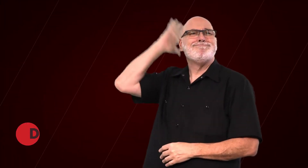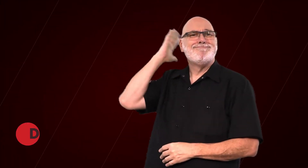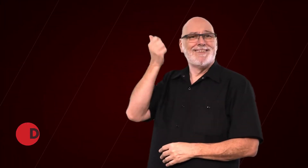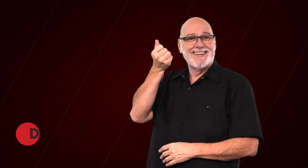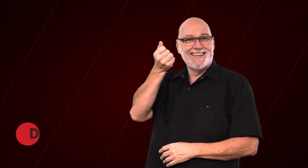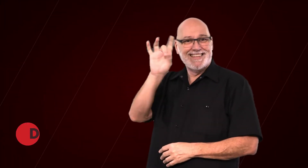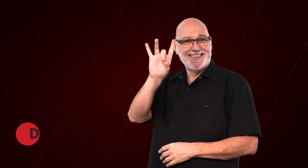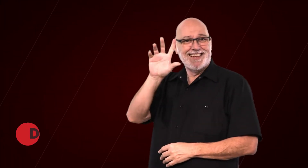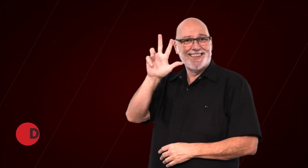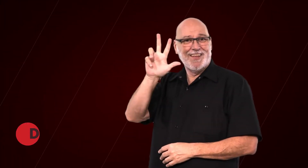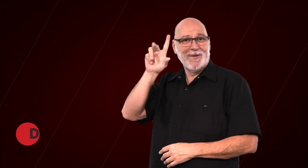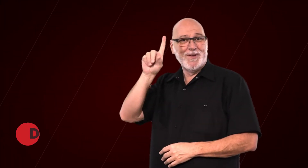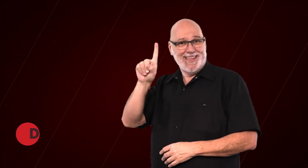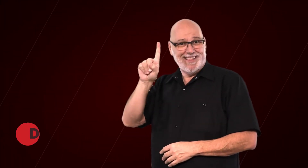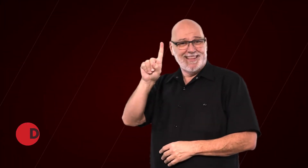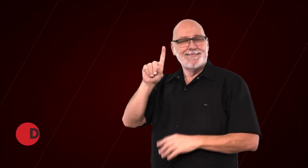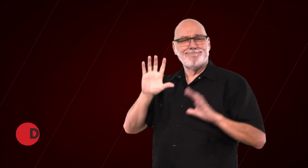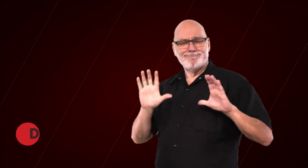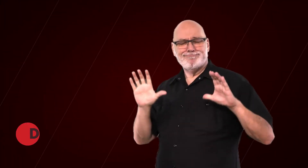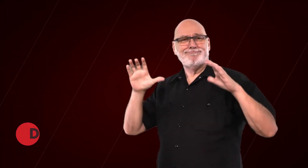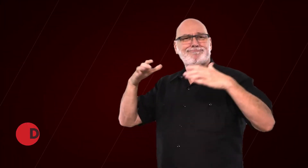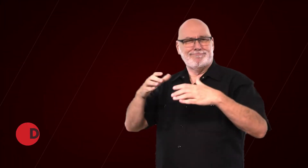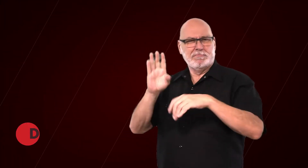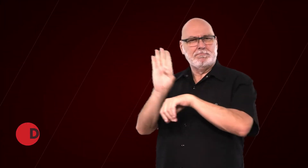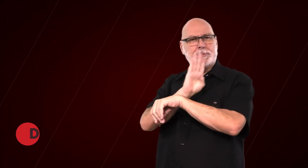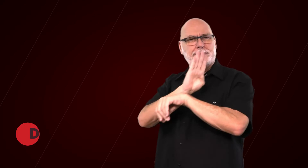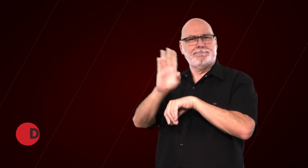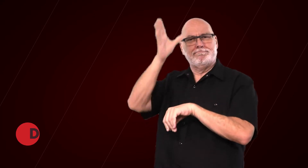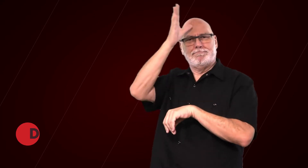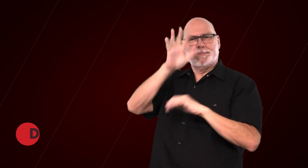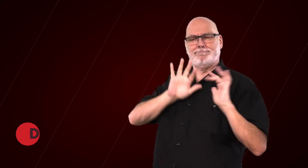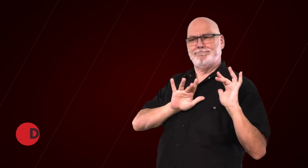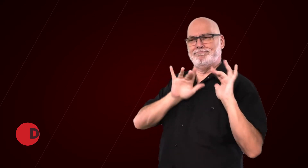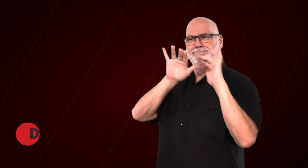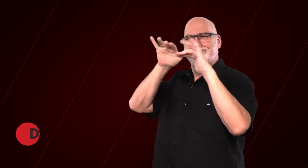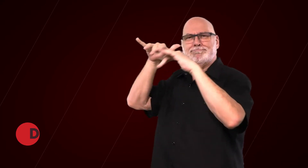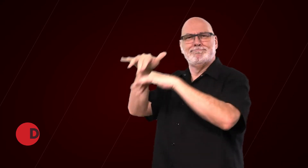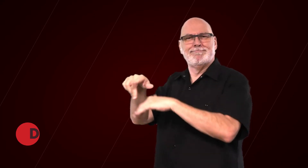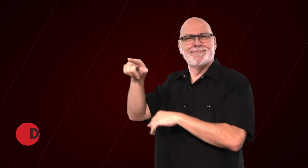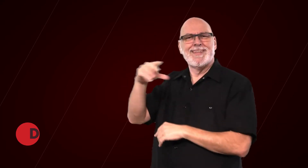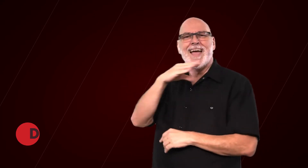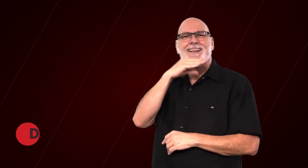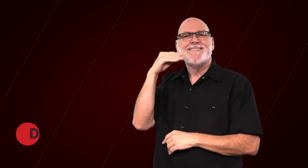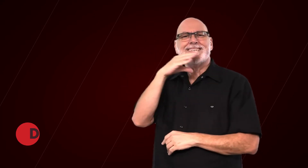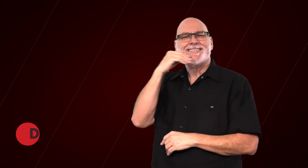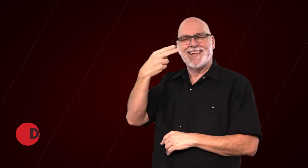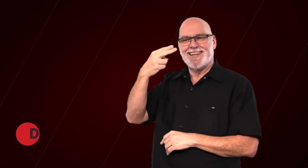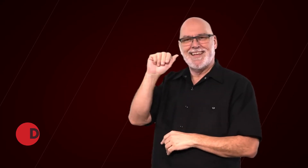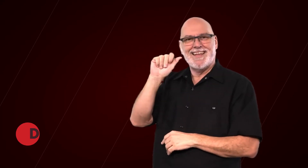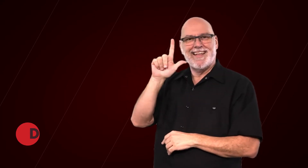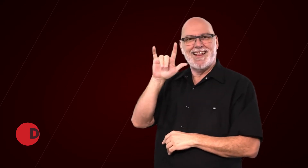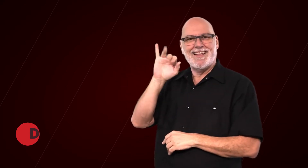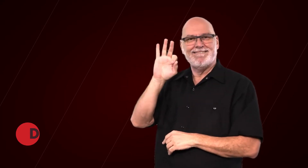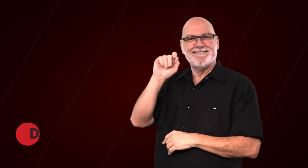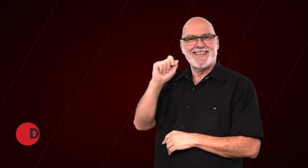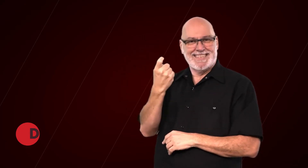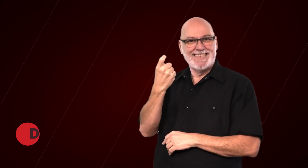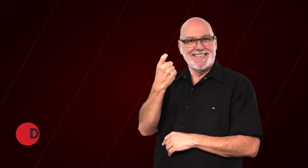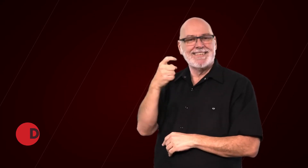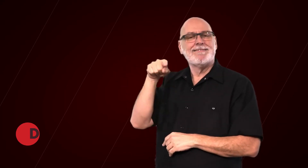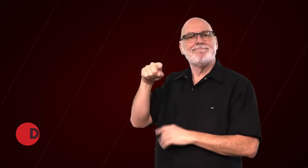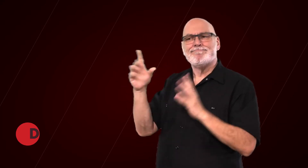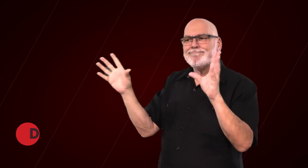[Anselmo]: In 1831 a group of businessmen in Halifax